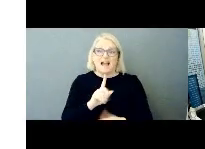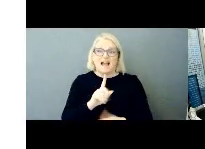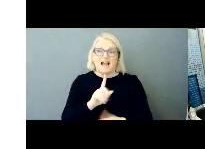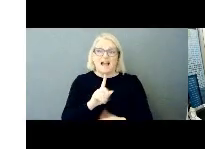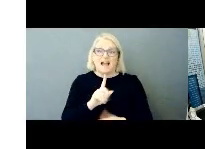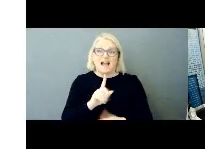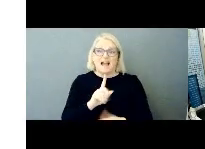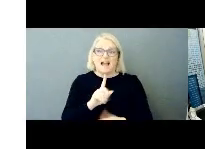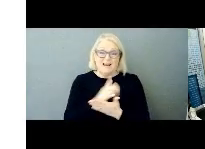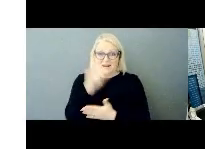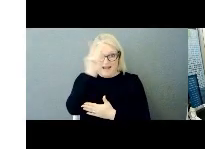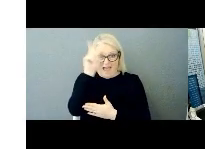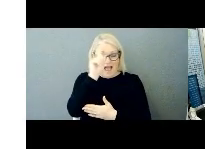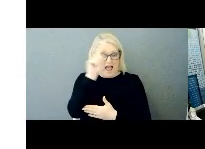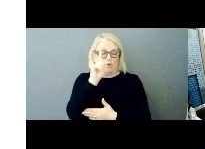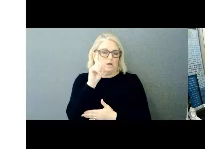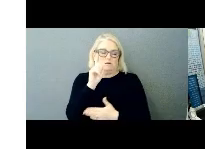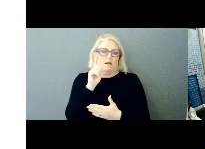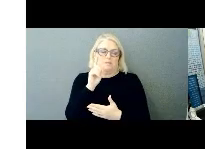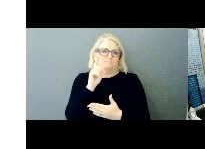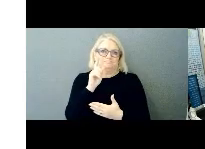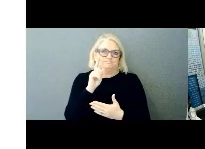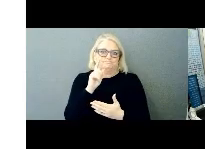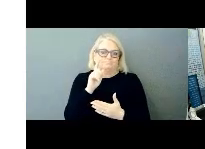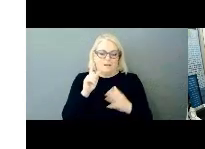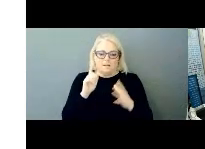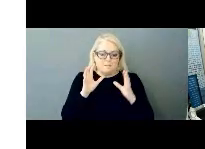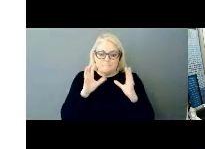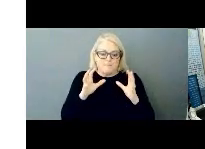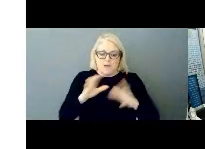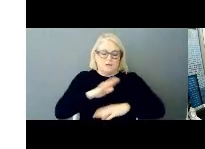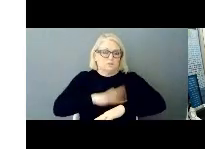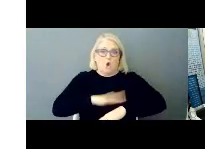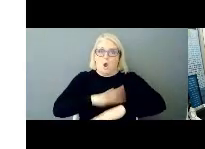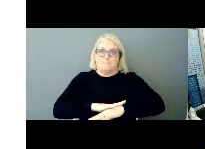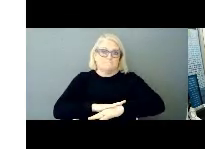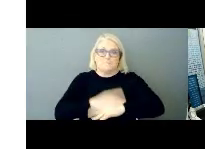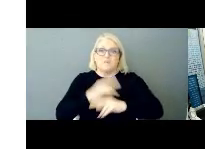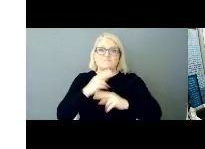for Australia. These are all the things that are going on at a Commonwealth level. I didn't map all of New South Wales.